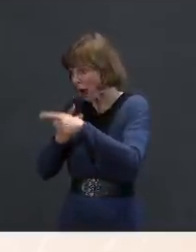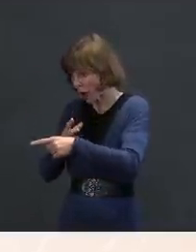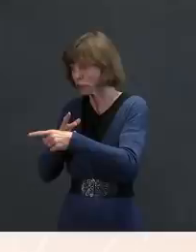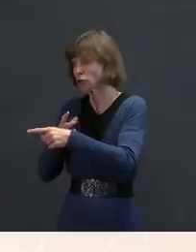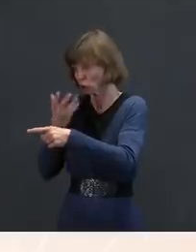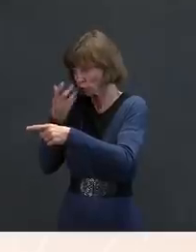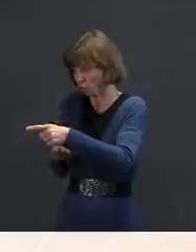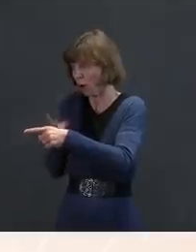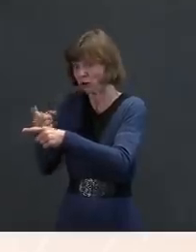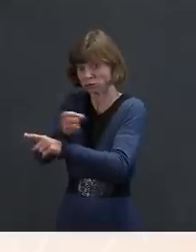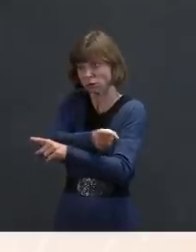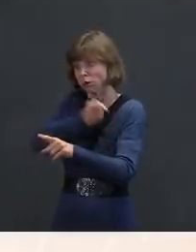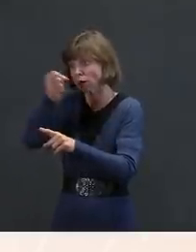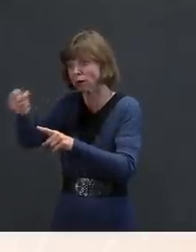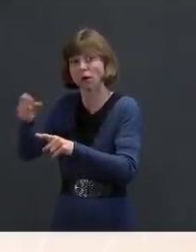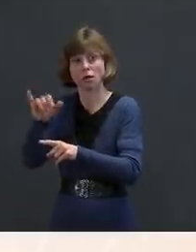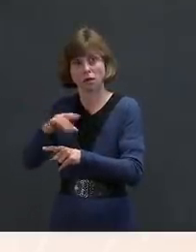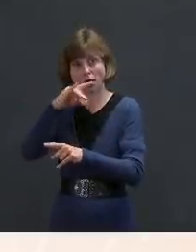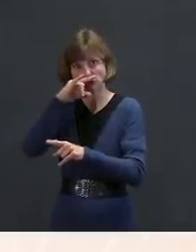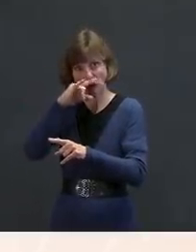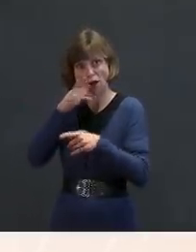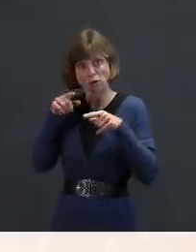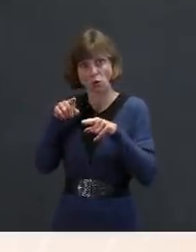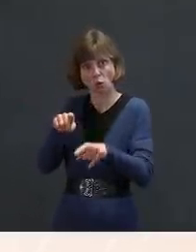while the child is in immigration proceedings.